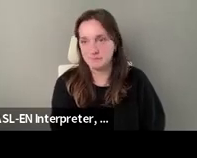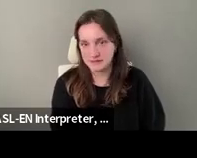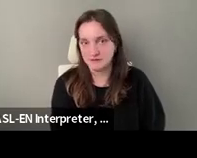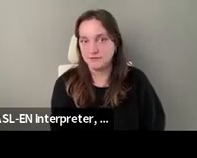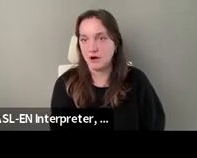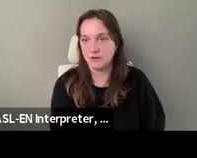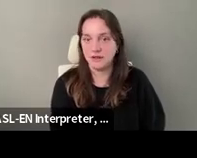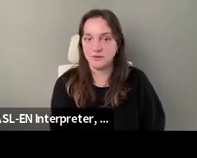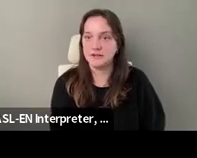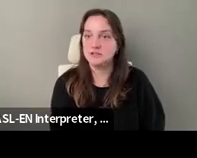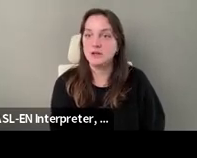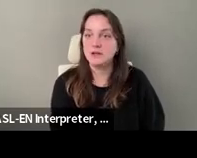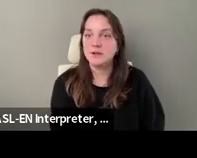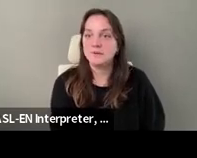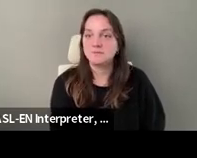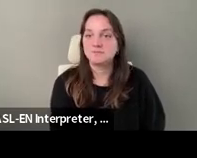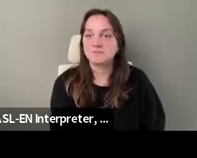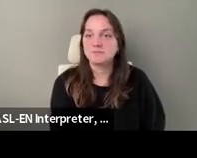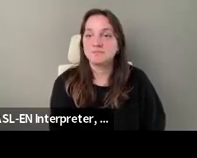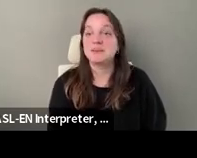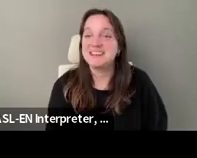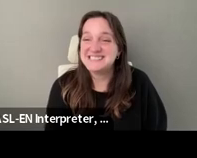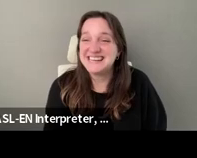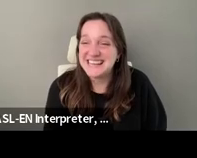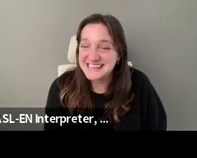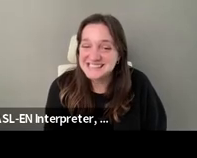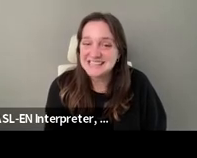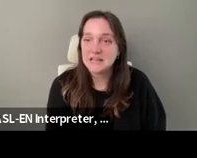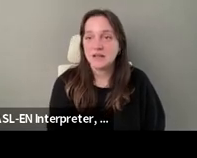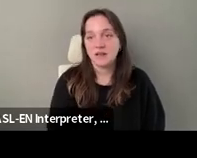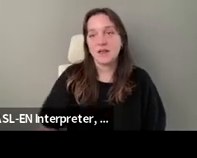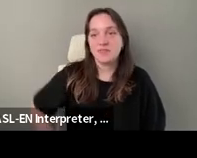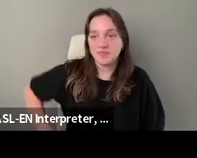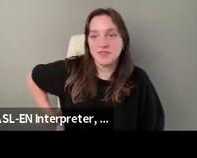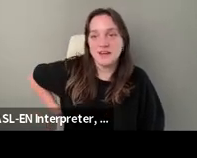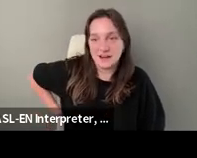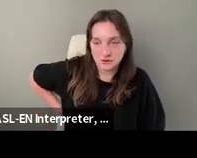another perspective on language. Because it is the natural language to deaf people, it's